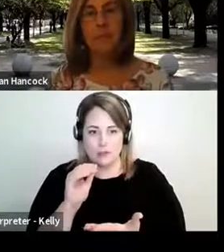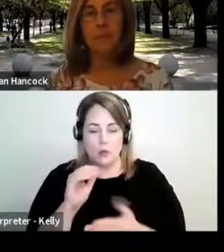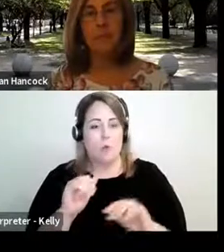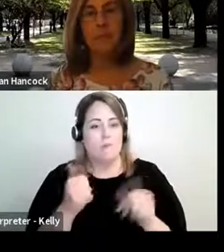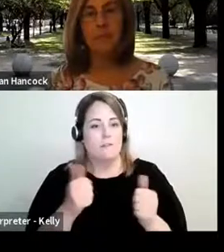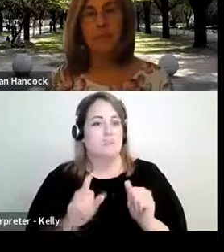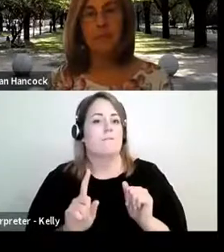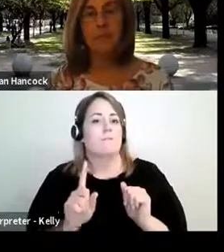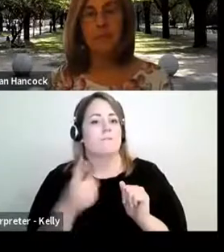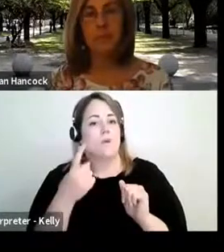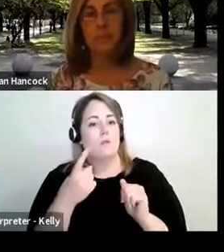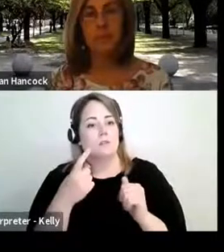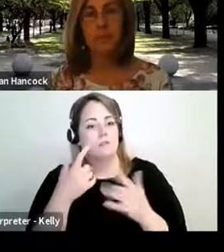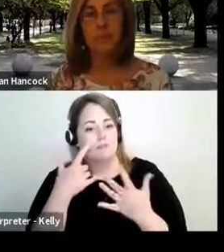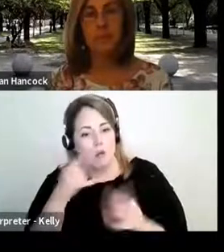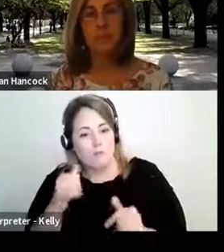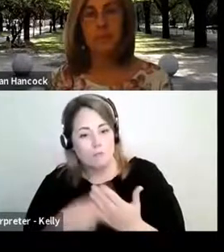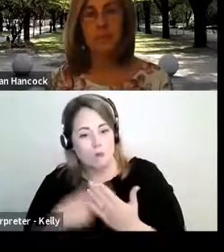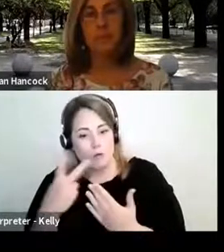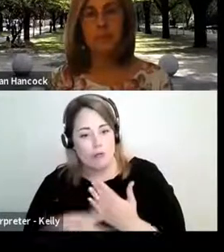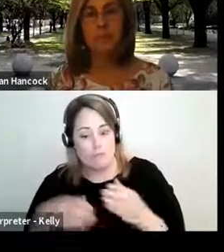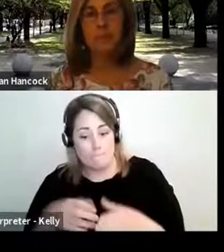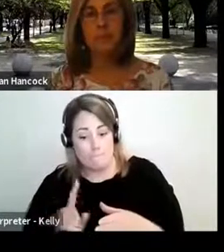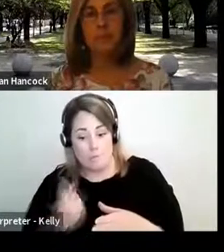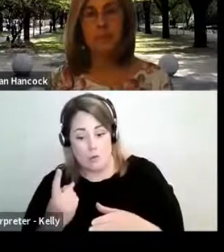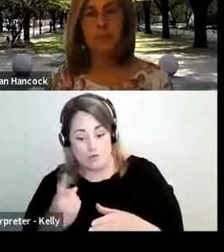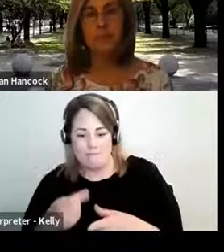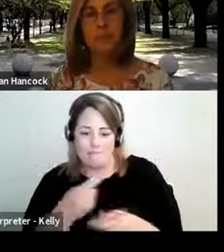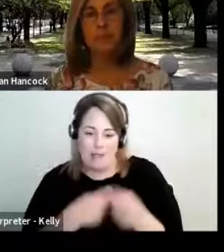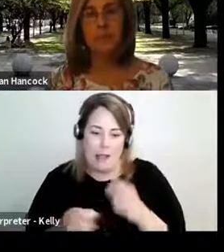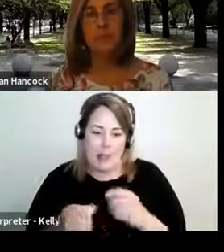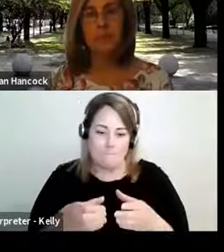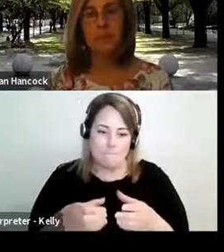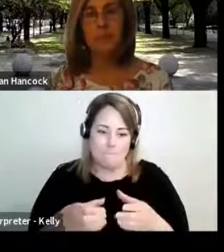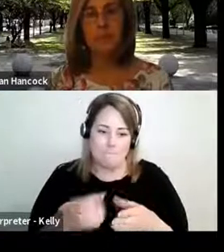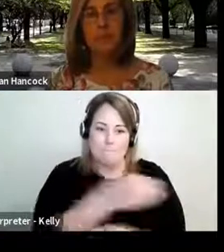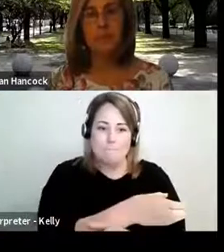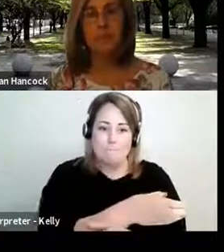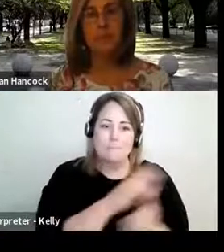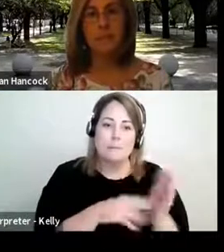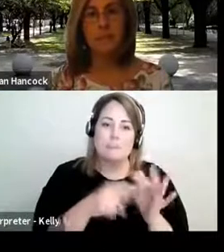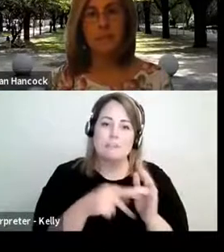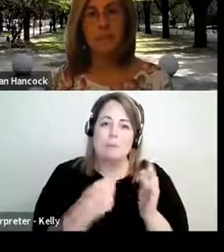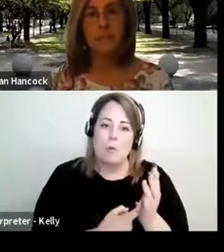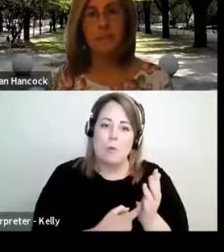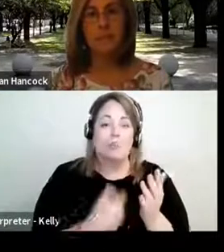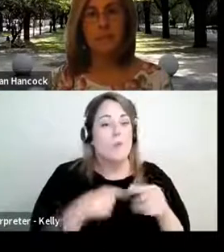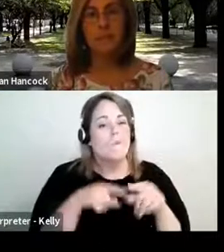they became our mentors and we’ve kind of operated on that basis ever since. The current mentor,